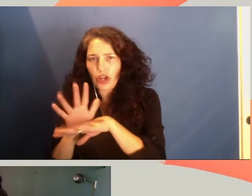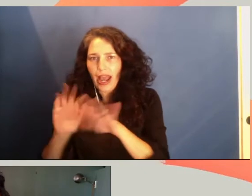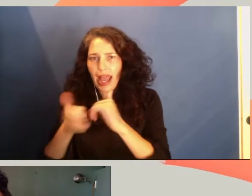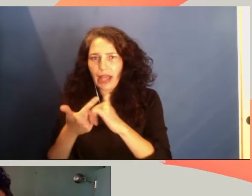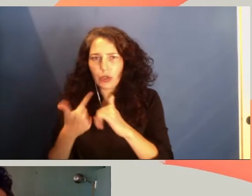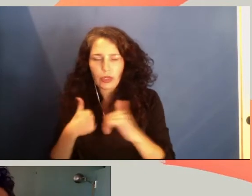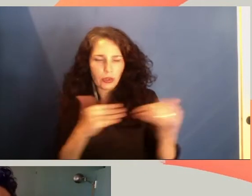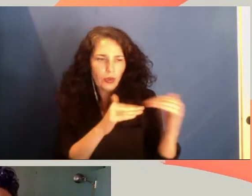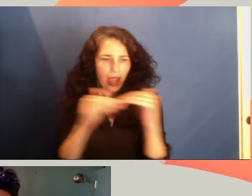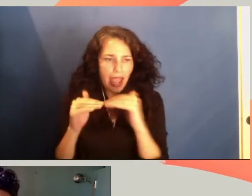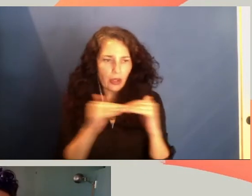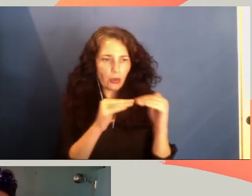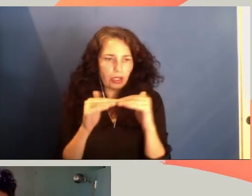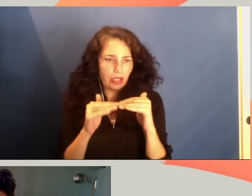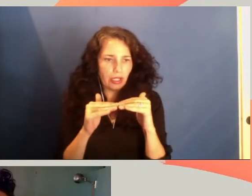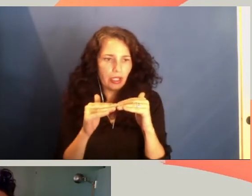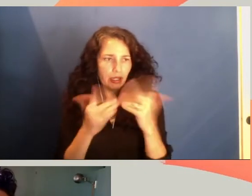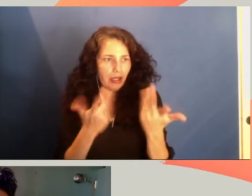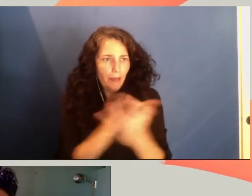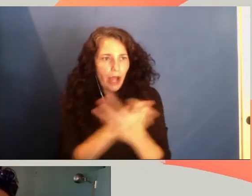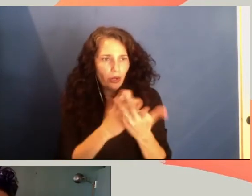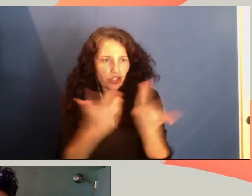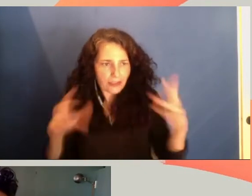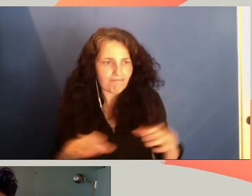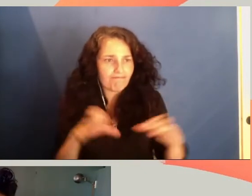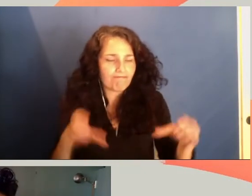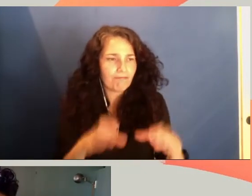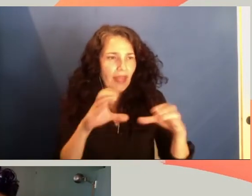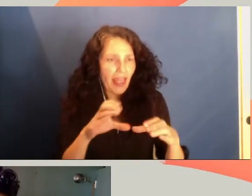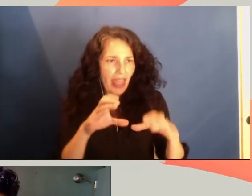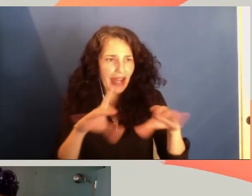and how that action could radically transform our reality.